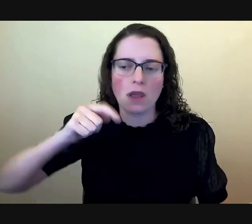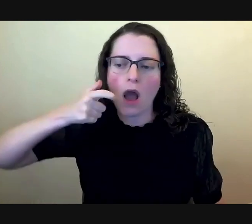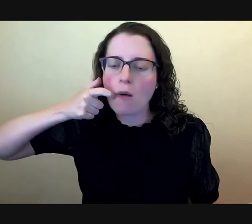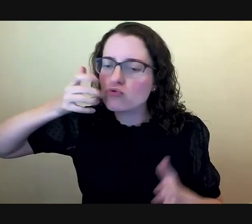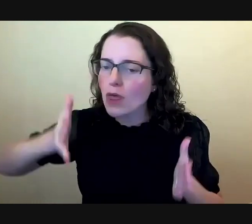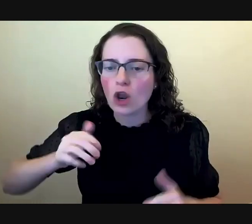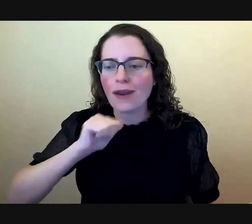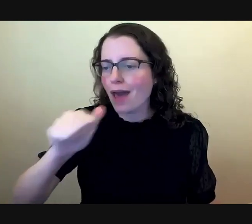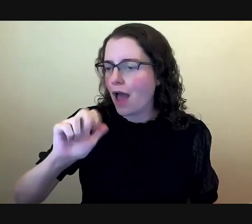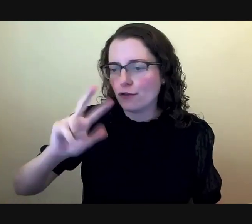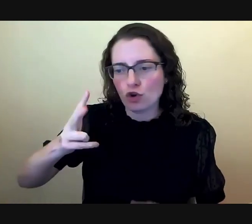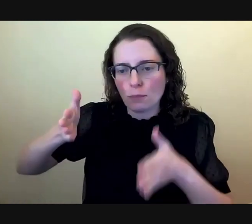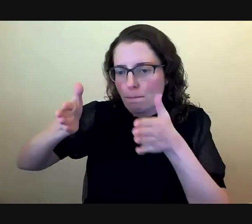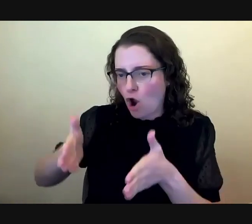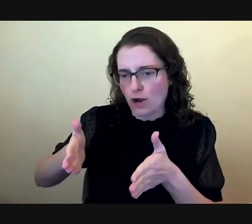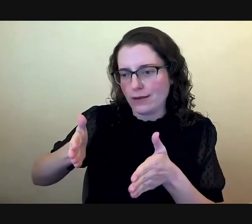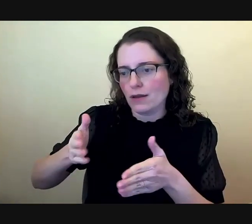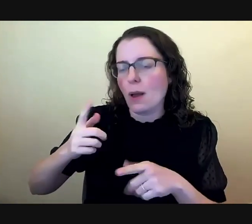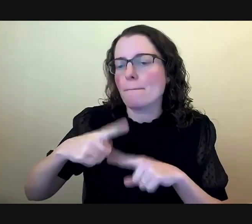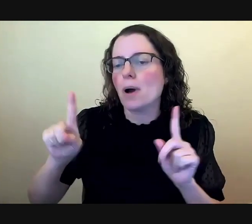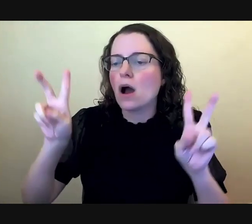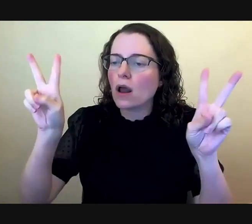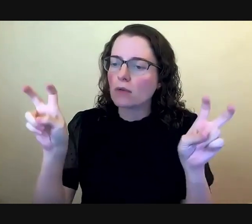In other words, the operator was not a third party